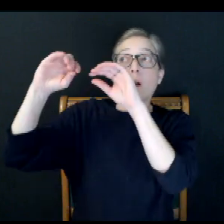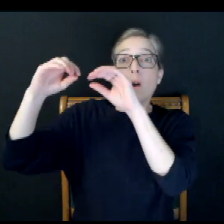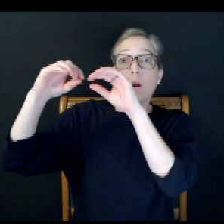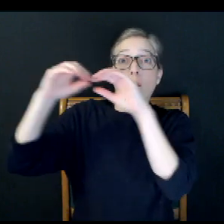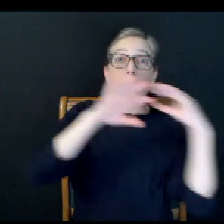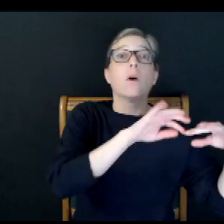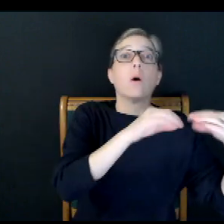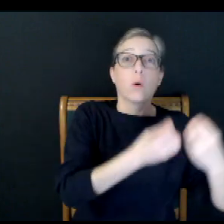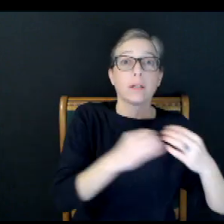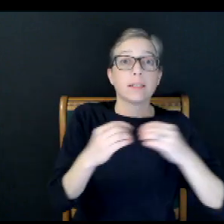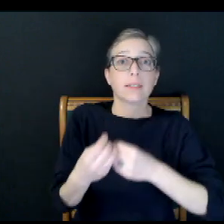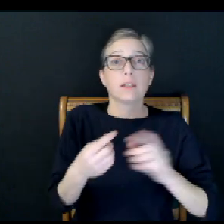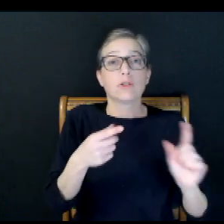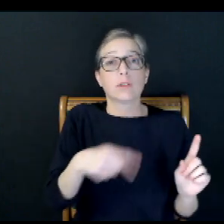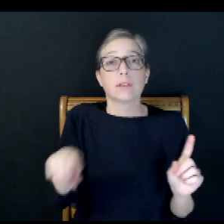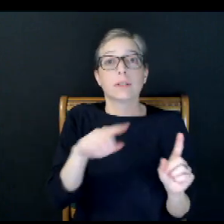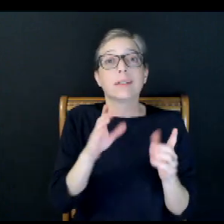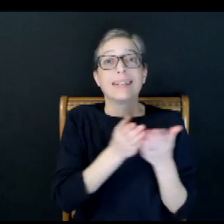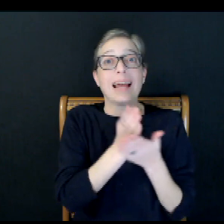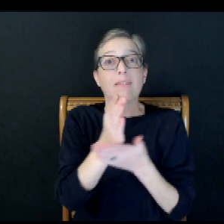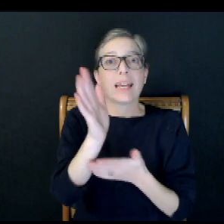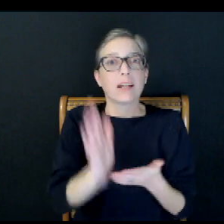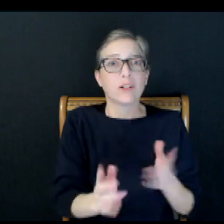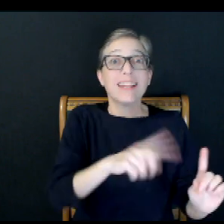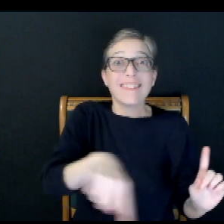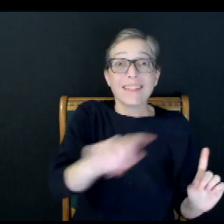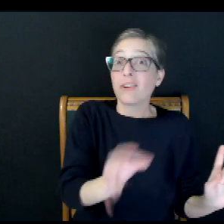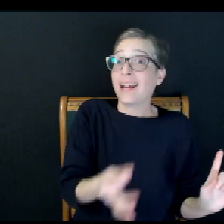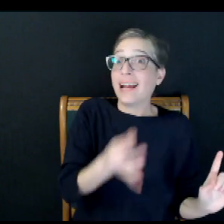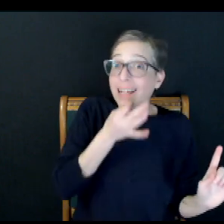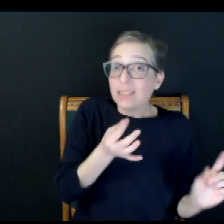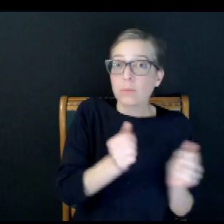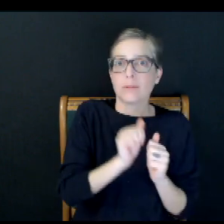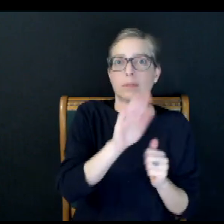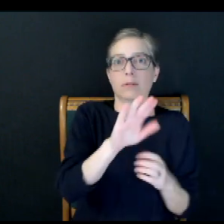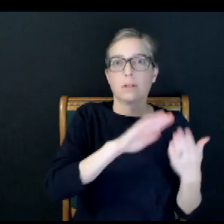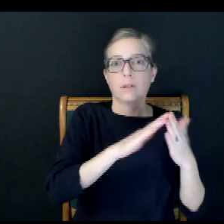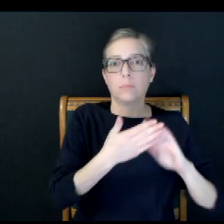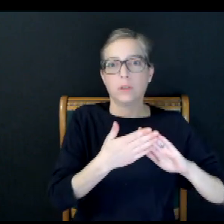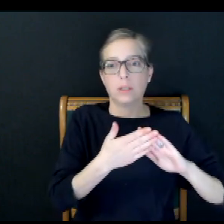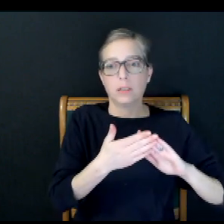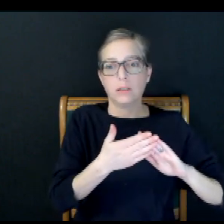experts in their communities, cultures, histories, needs and opportunities, while also having expert language